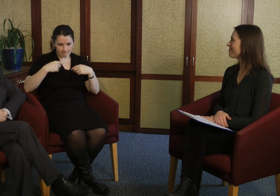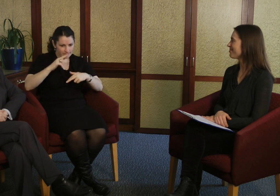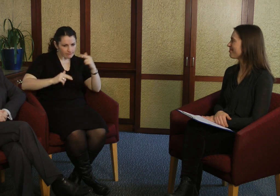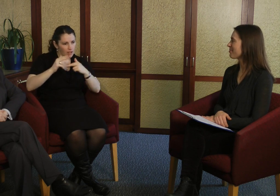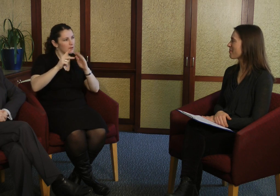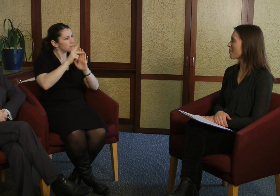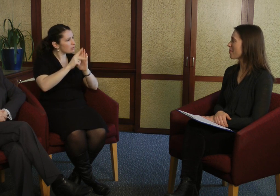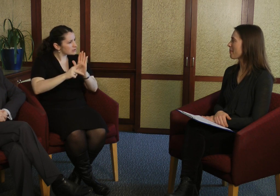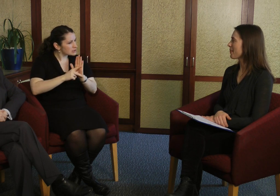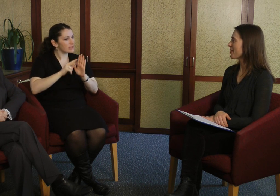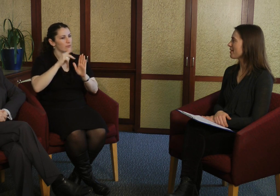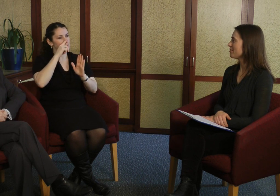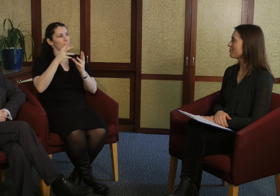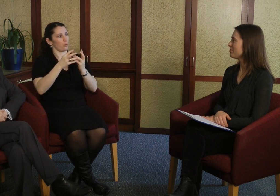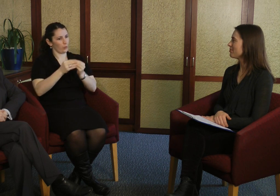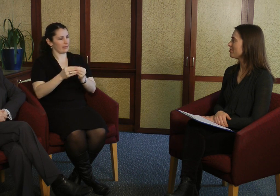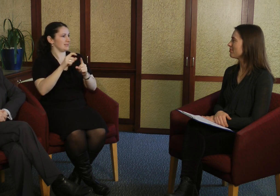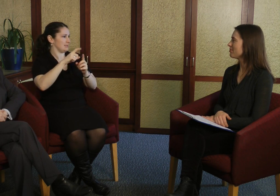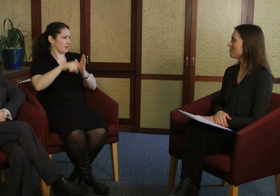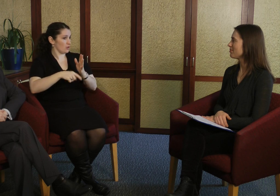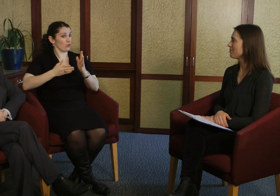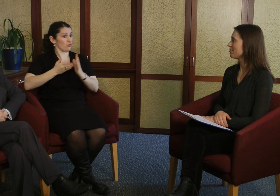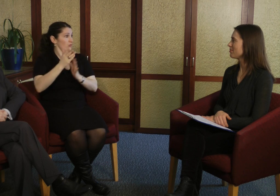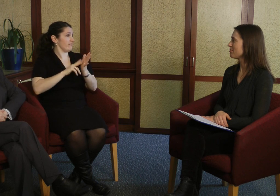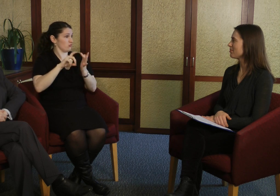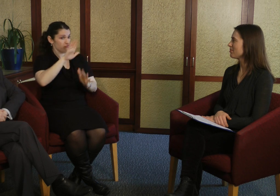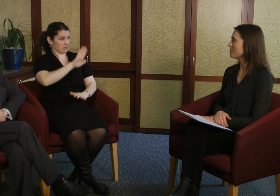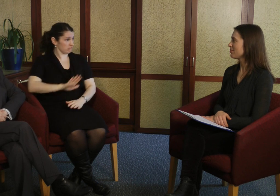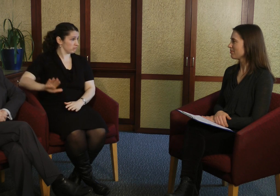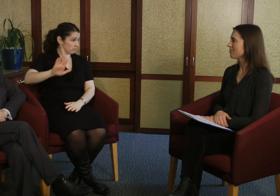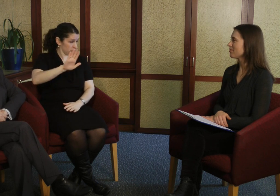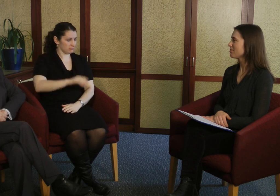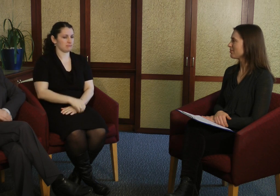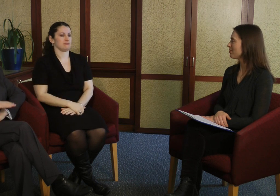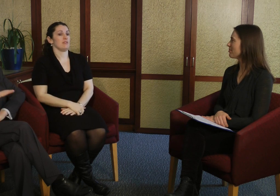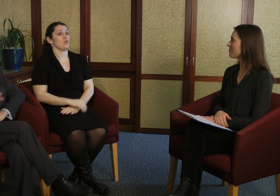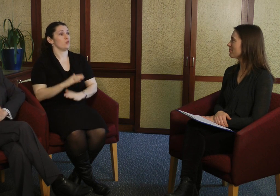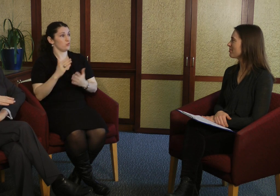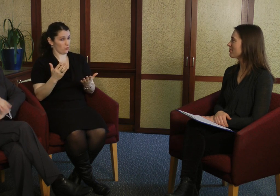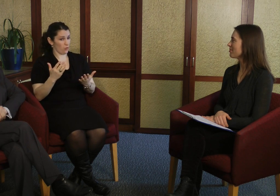for people with a disability across Victoria. And I have just finished up running a public